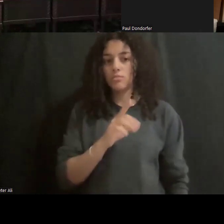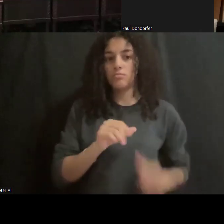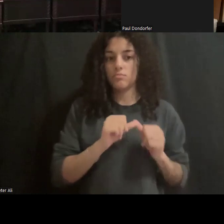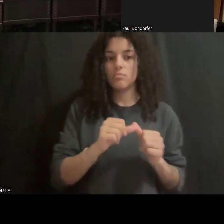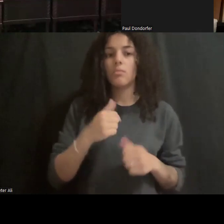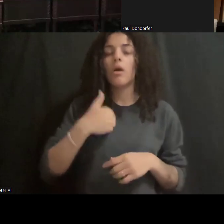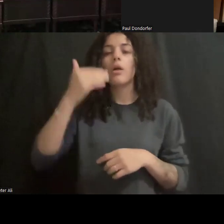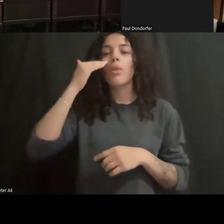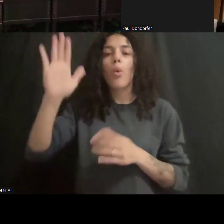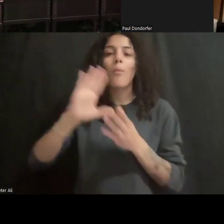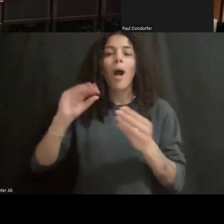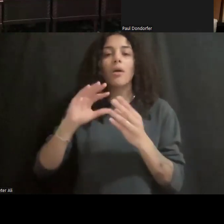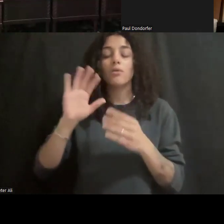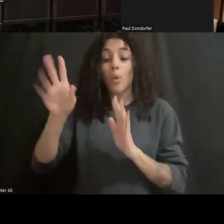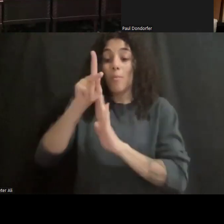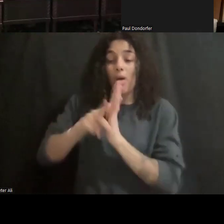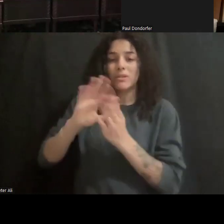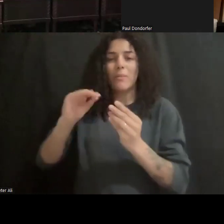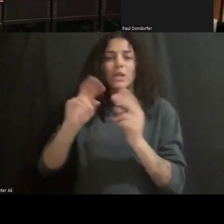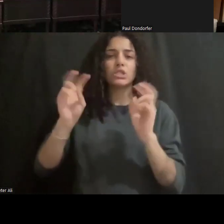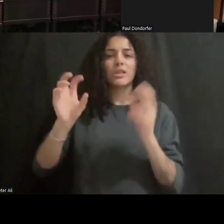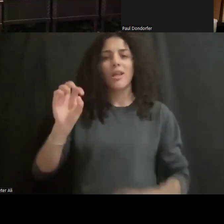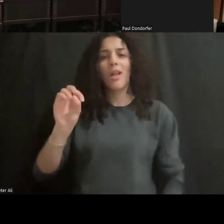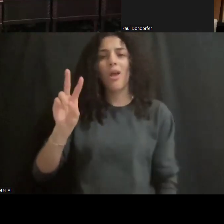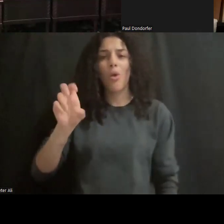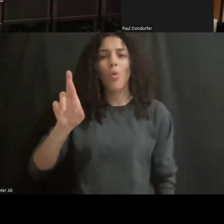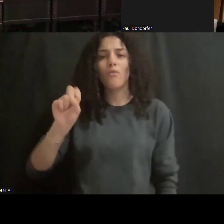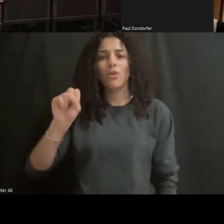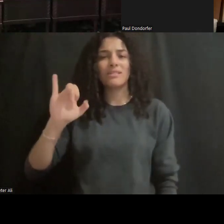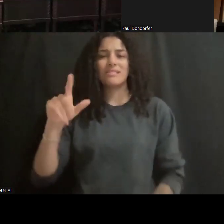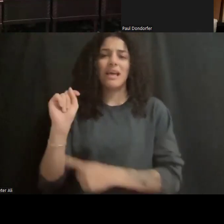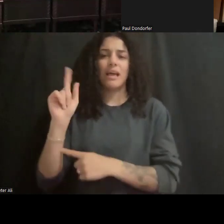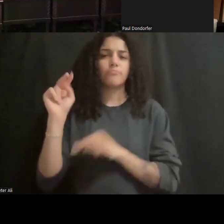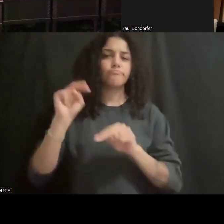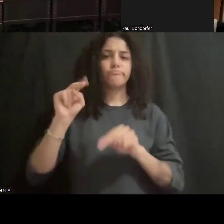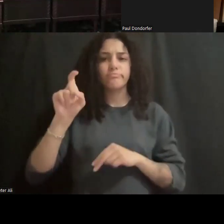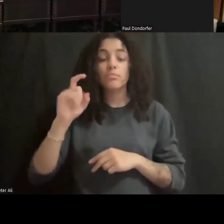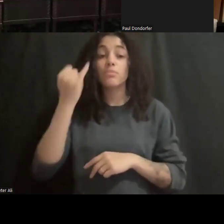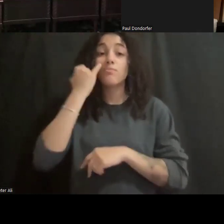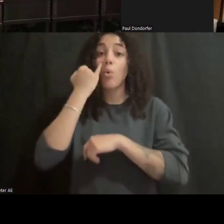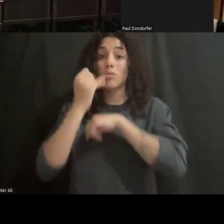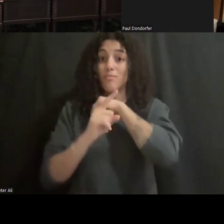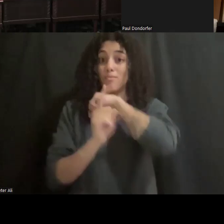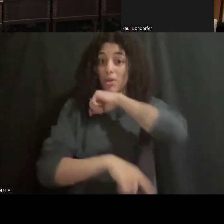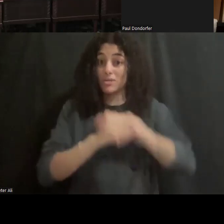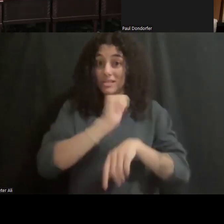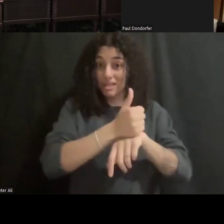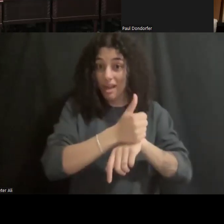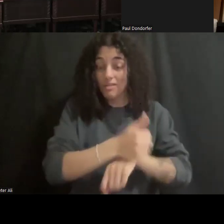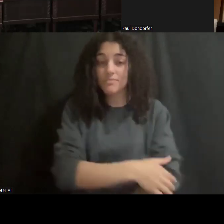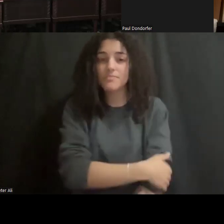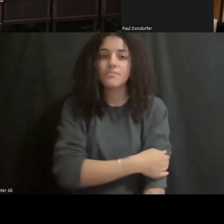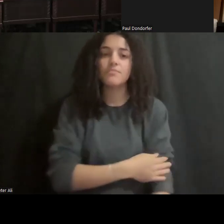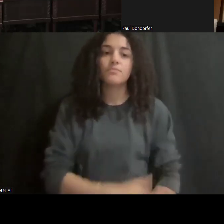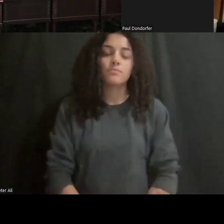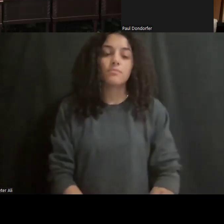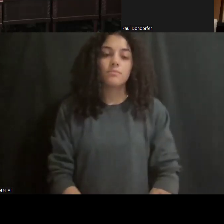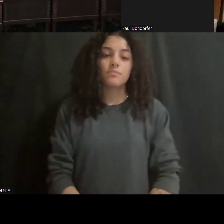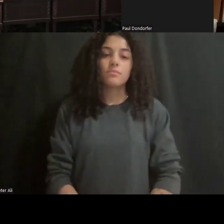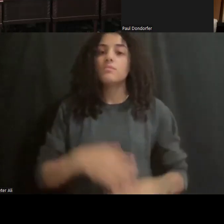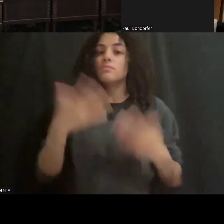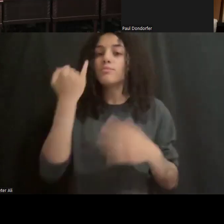One additional question What if any penalties are in place in the event that someone you know